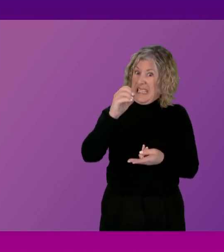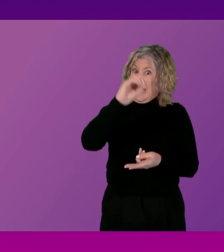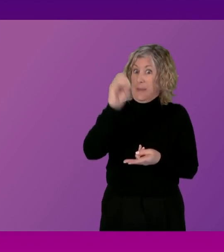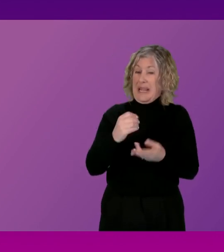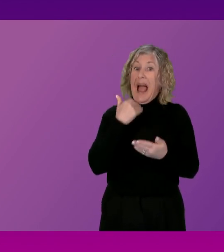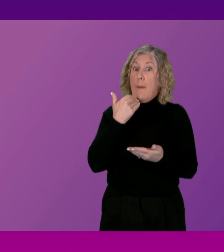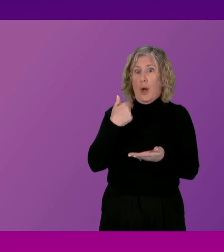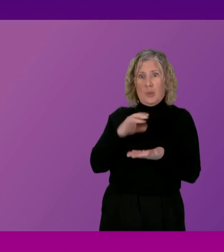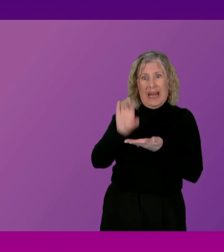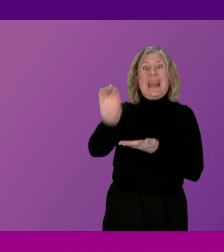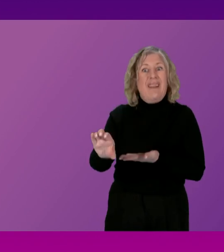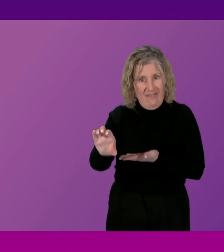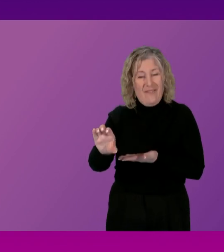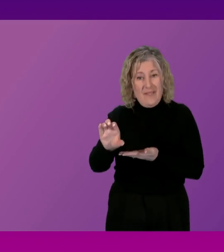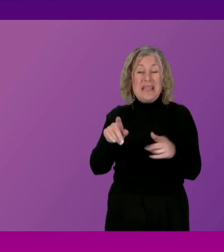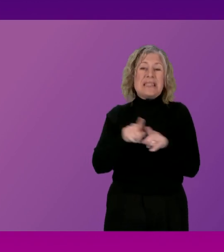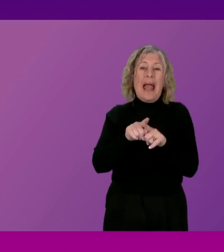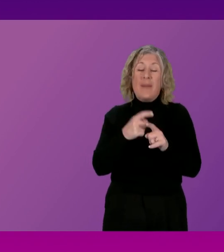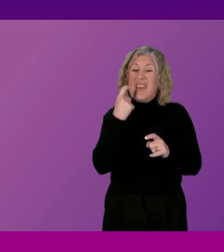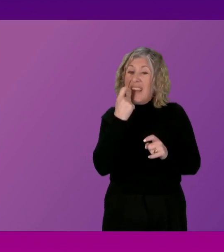We have increased the fee for providing surface fillings by almost 45 per cent.